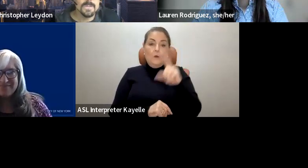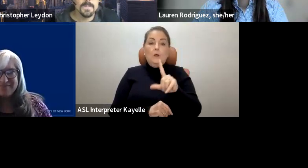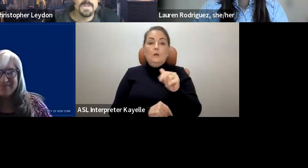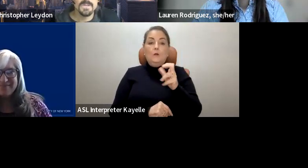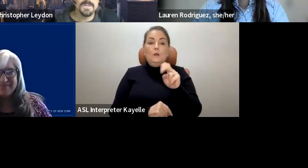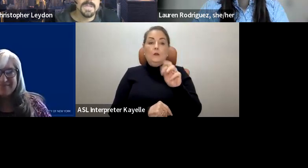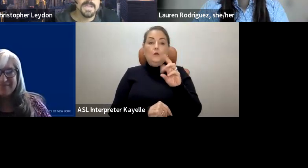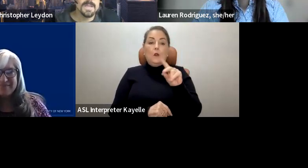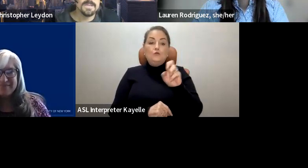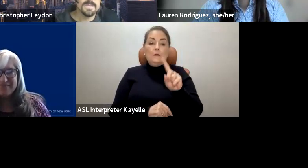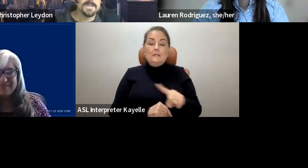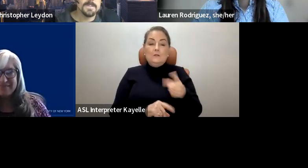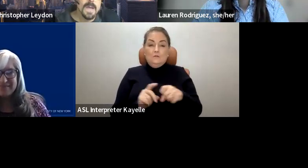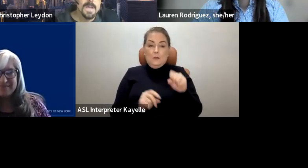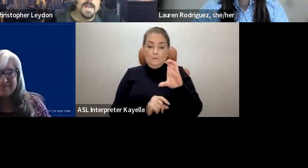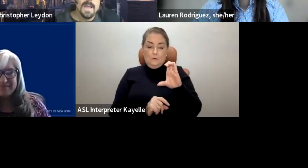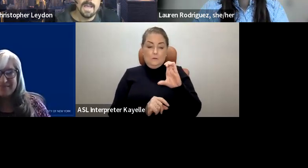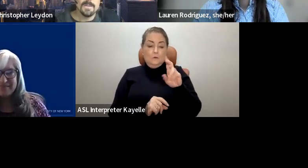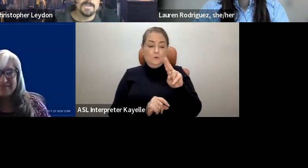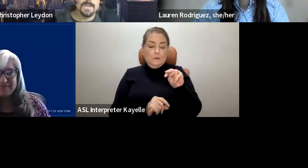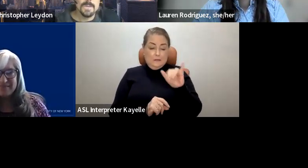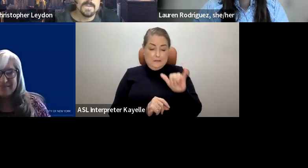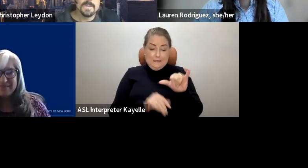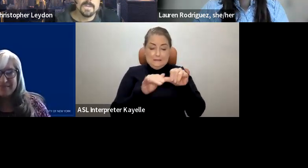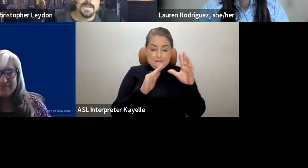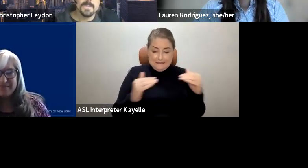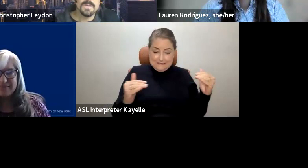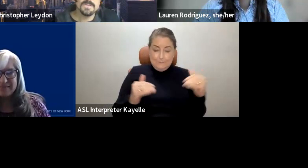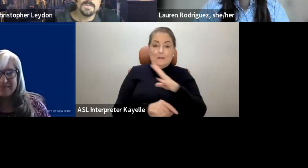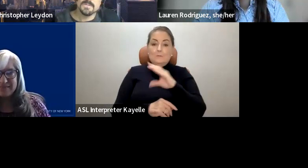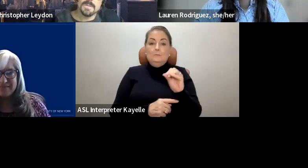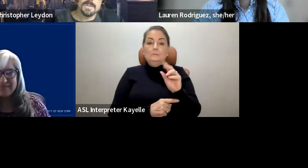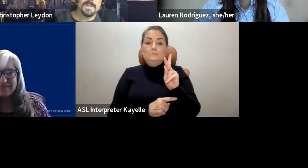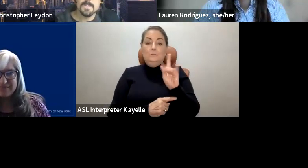from the SUNY system. And also, Kim Scalzo from SUNY system